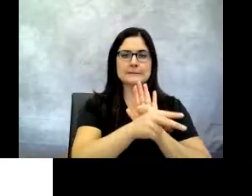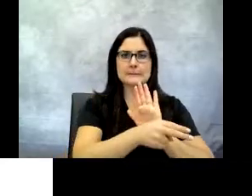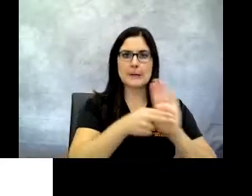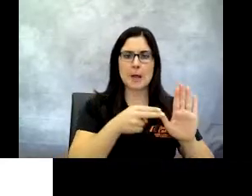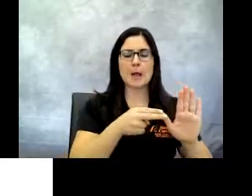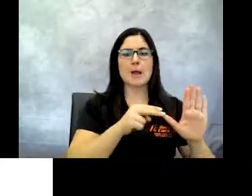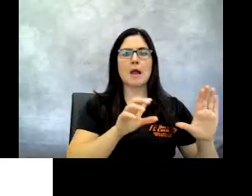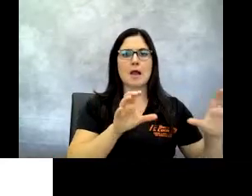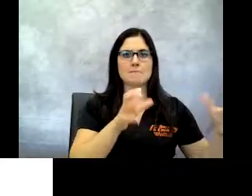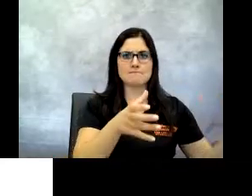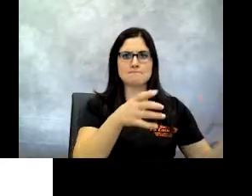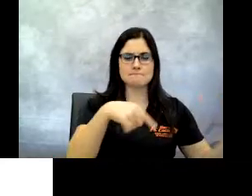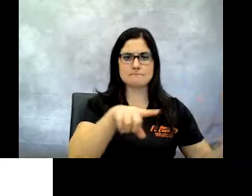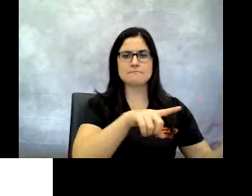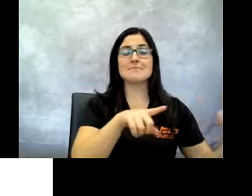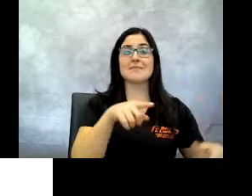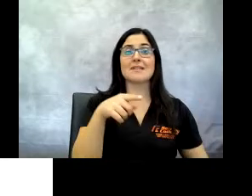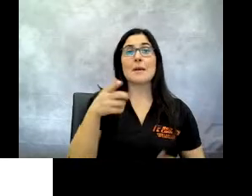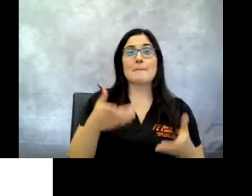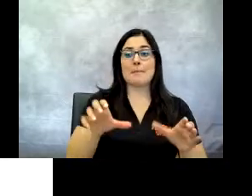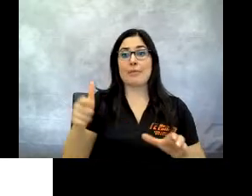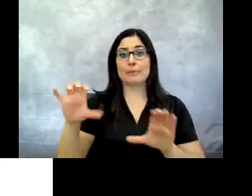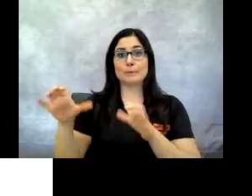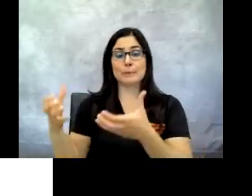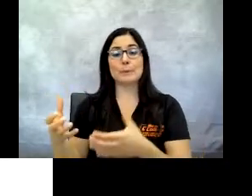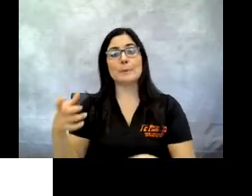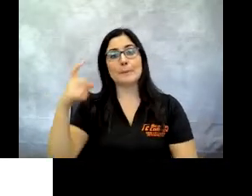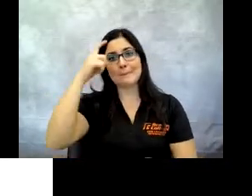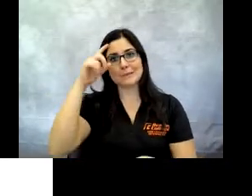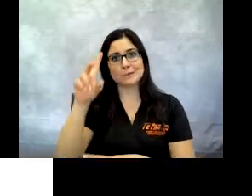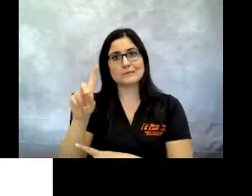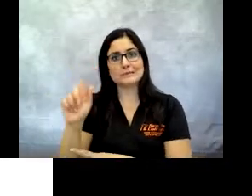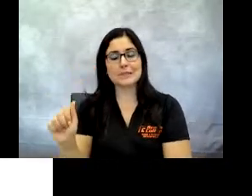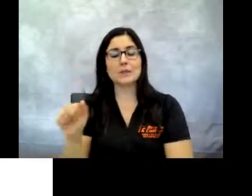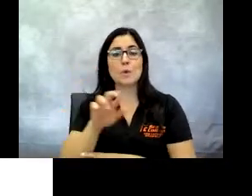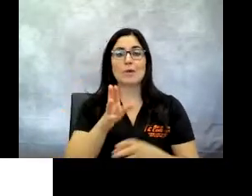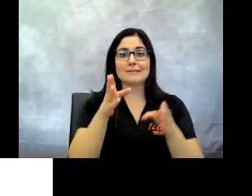People with intellectual disability or individuals from a cultural or ethnic minority group.